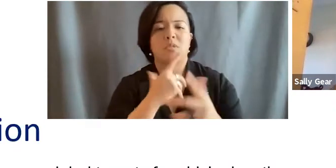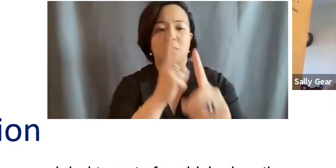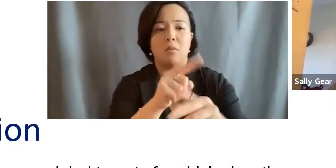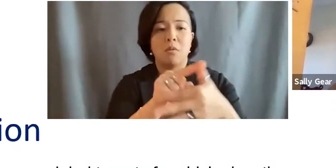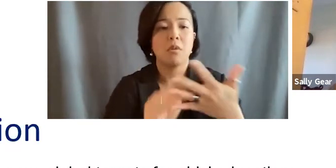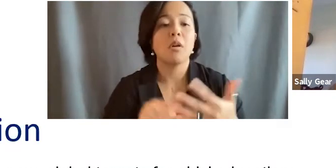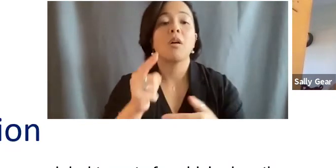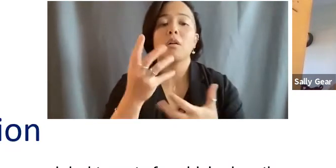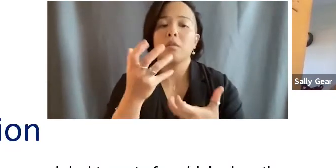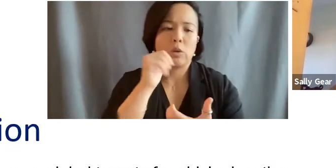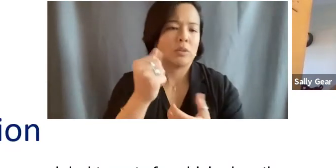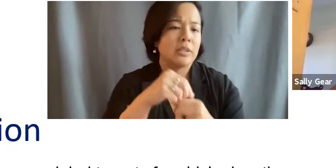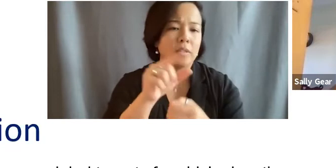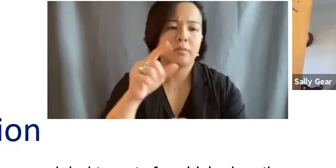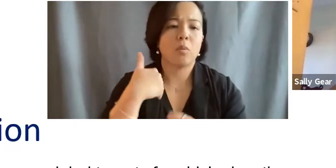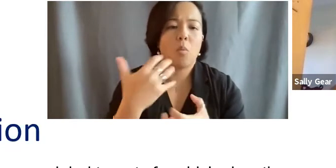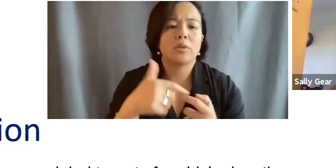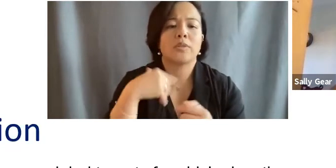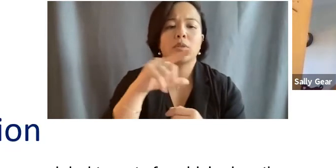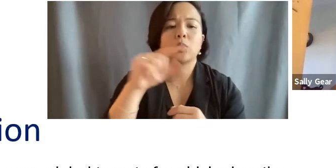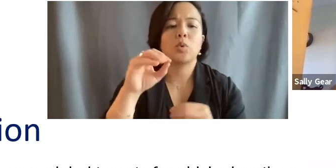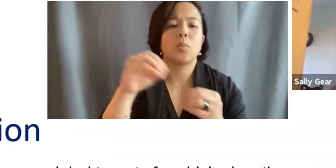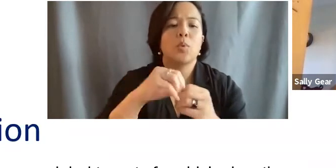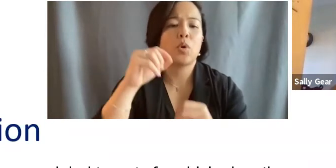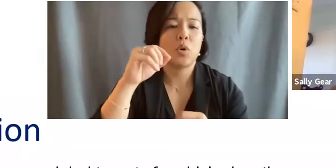and low and middle-income countries.